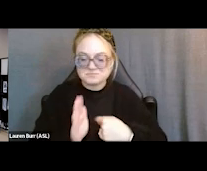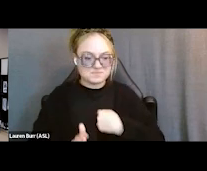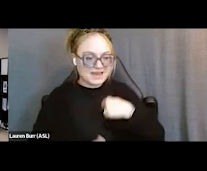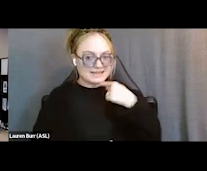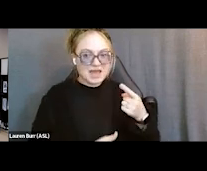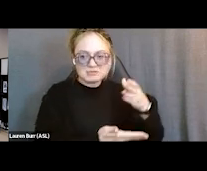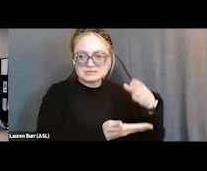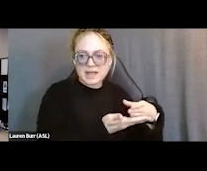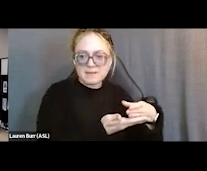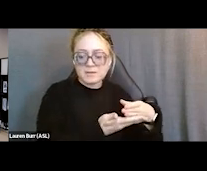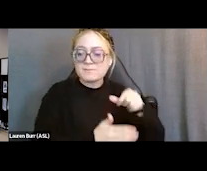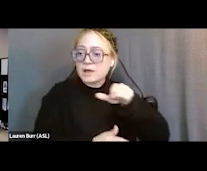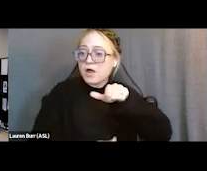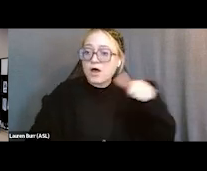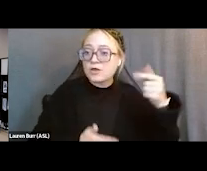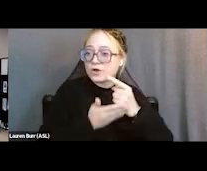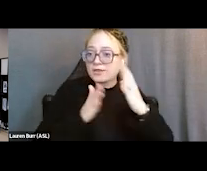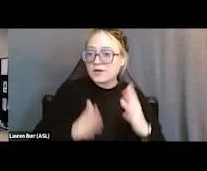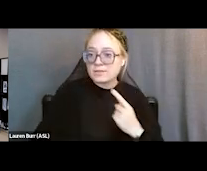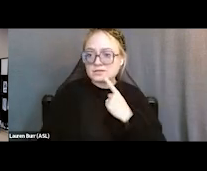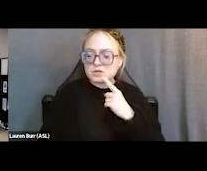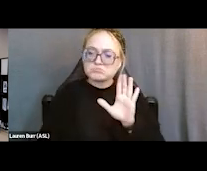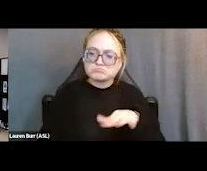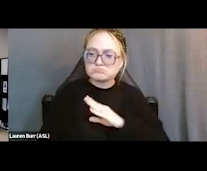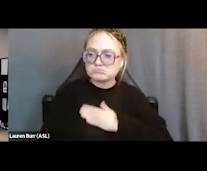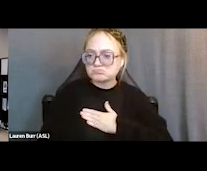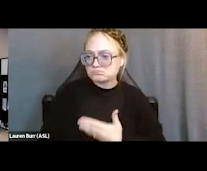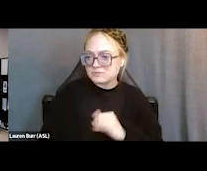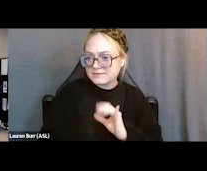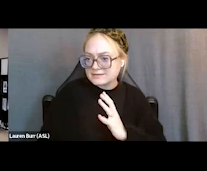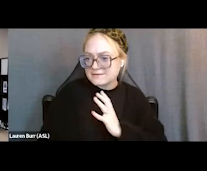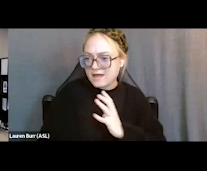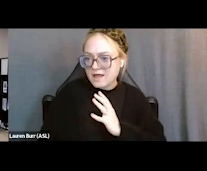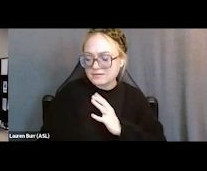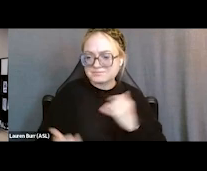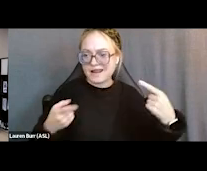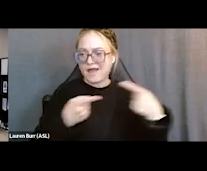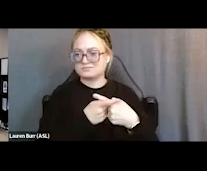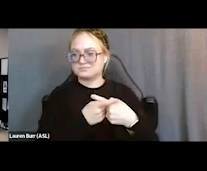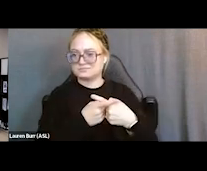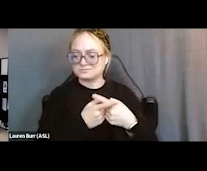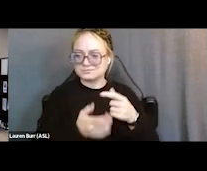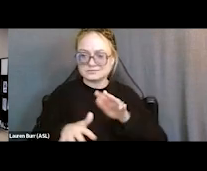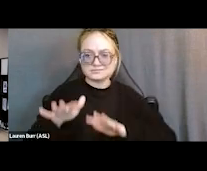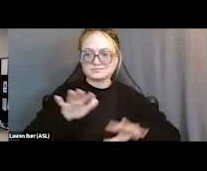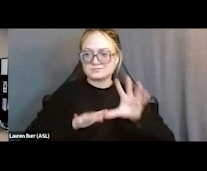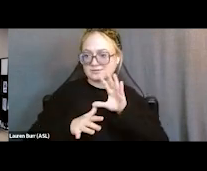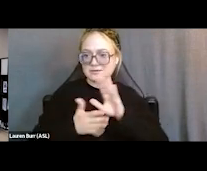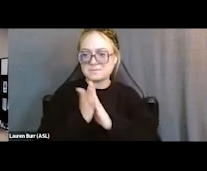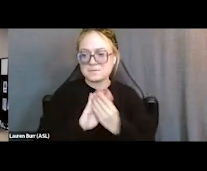And so we don't wanna have like inconsistent responses or limit setting across providers 'cause it's gonna create more of a hostile environment.